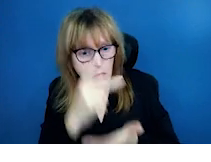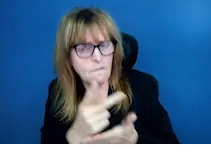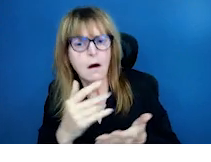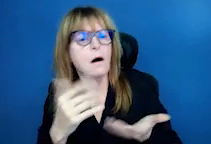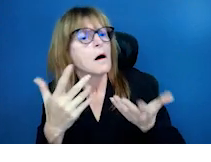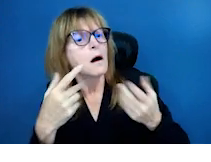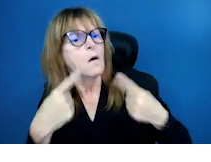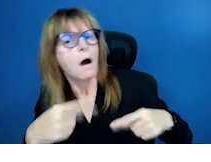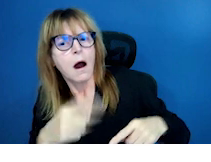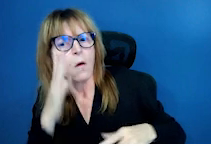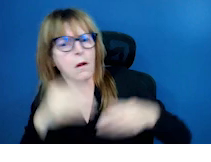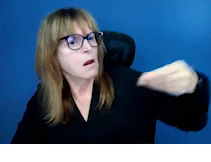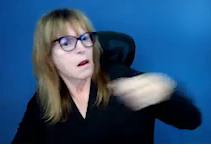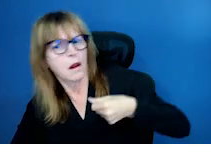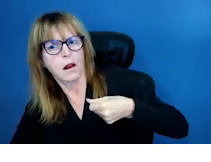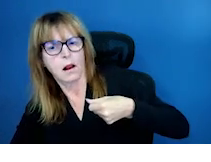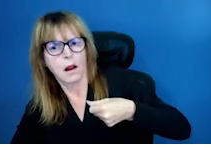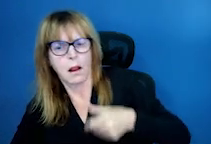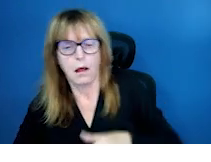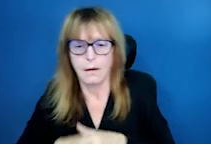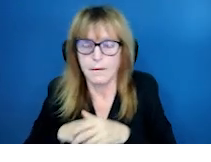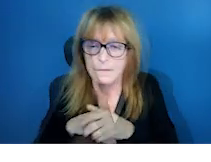To qualify for the CVITP Grant, your organization needs to be